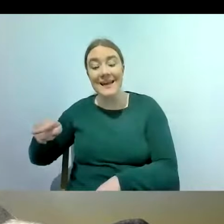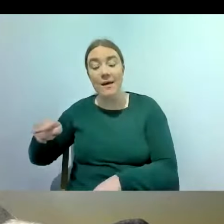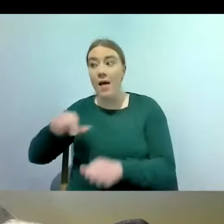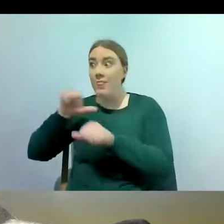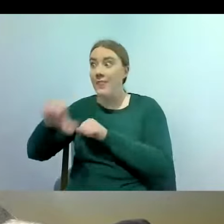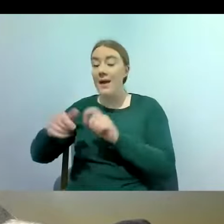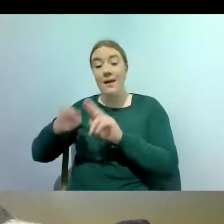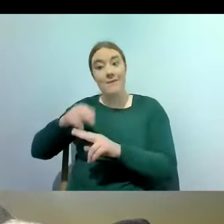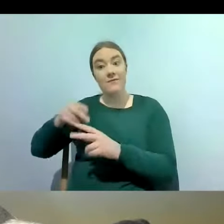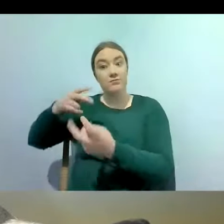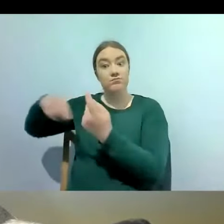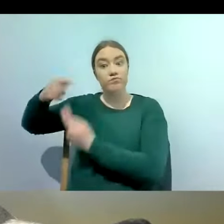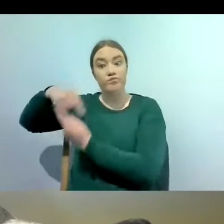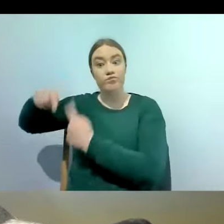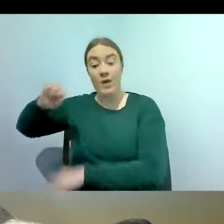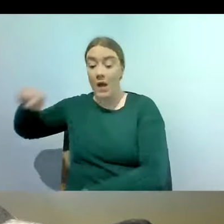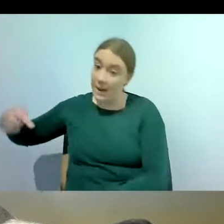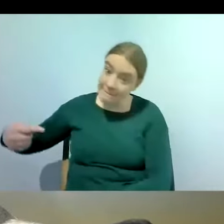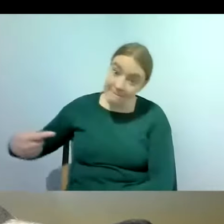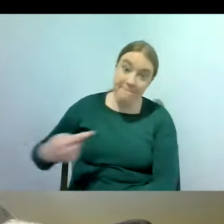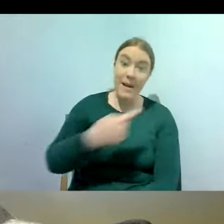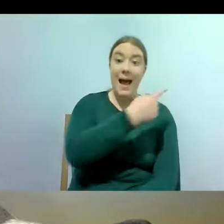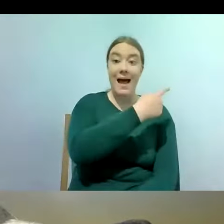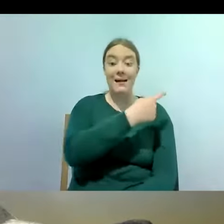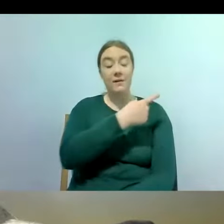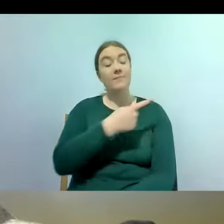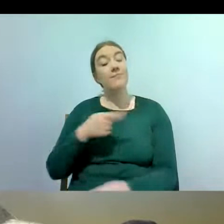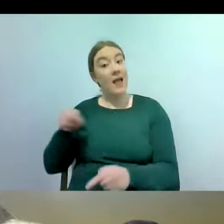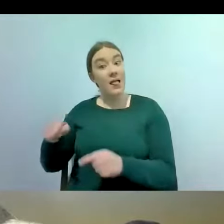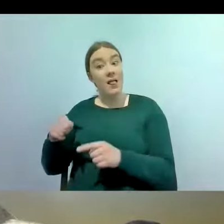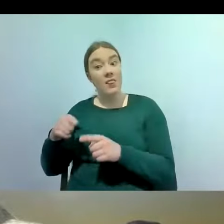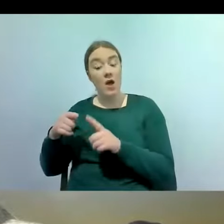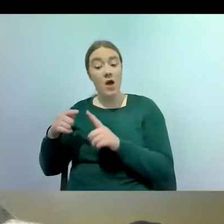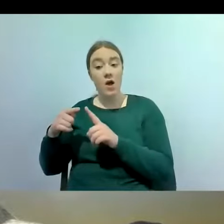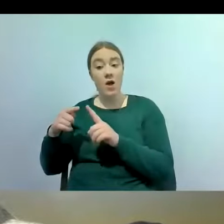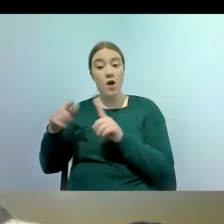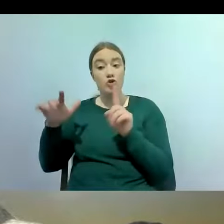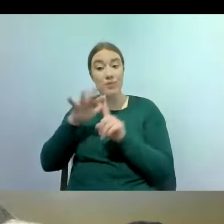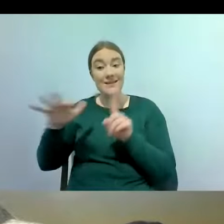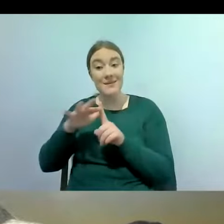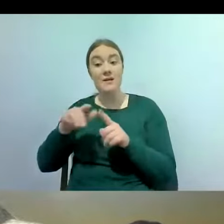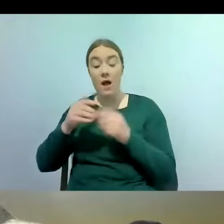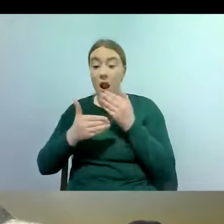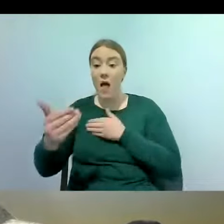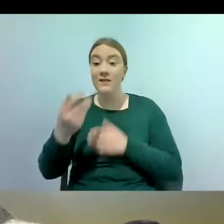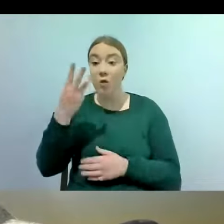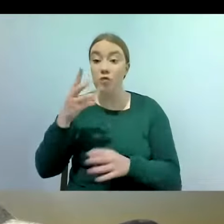these transmitters last three years were able to assess how loyal um shadow to the river that they